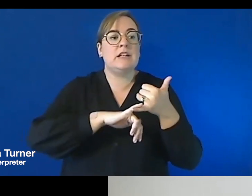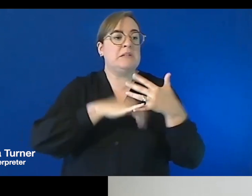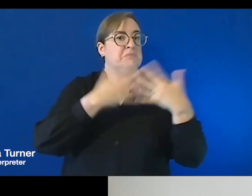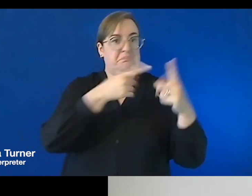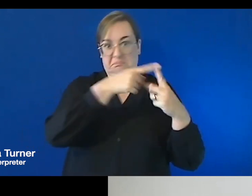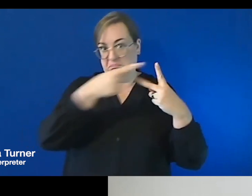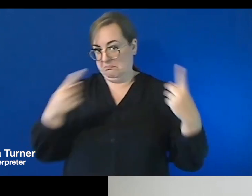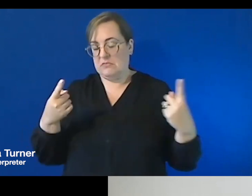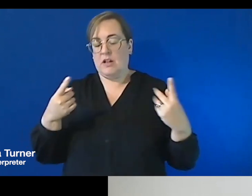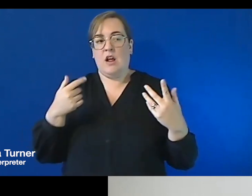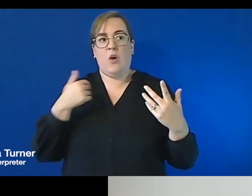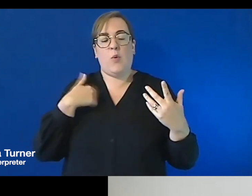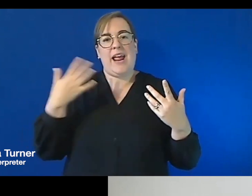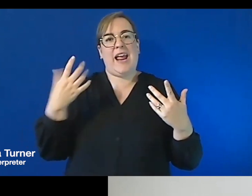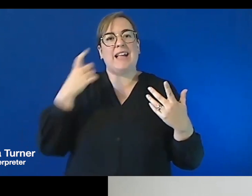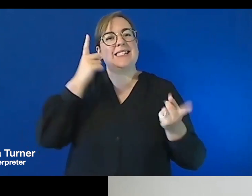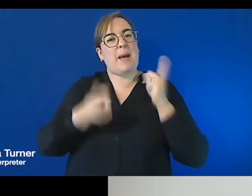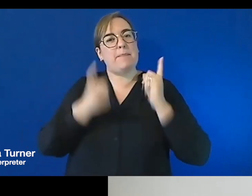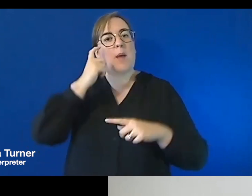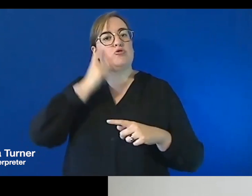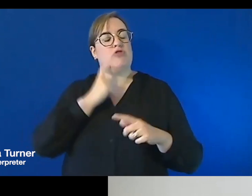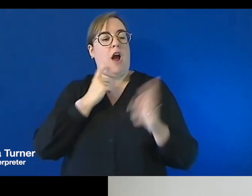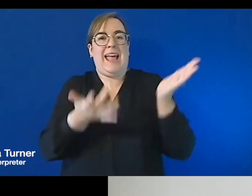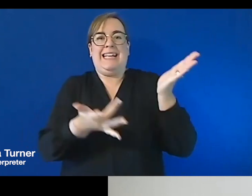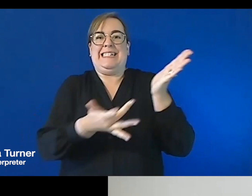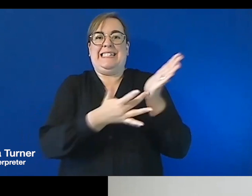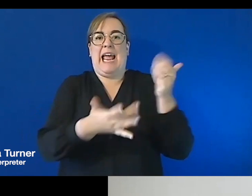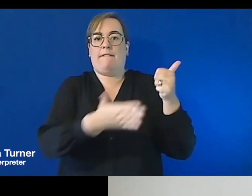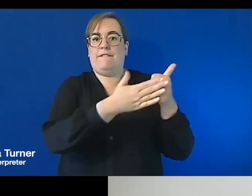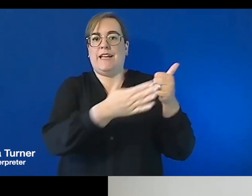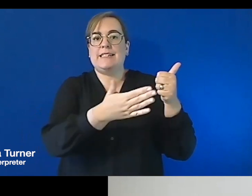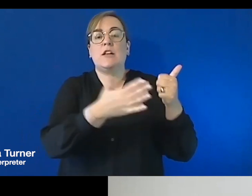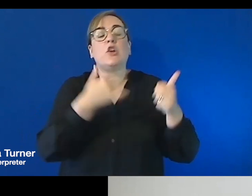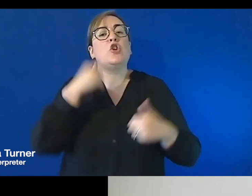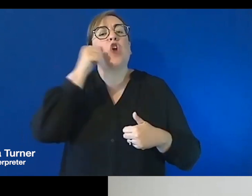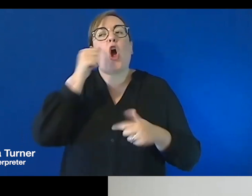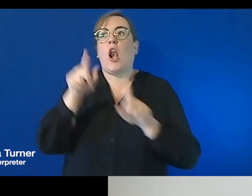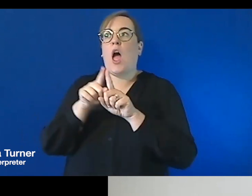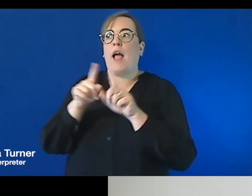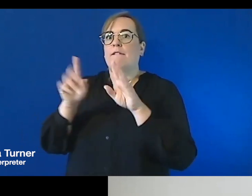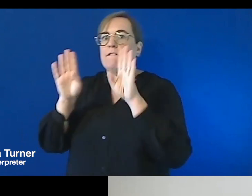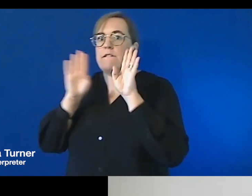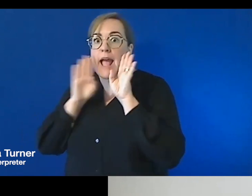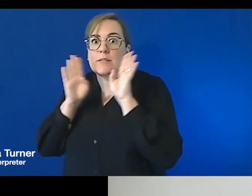technical fixes, because until today companies like Facebook, if something bad happen, they just,